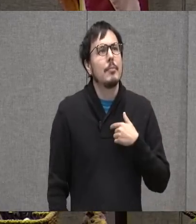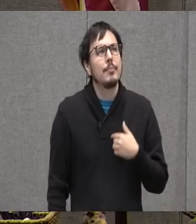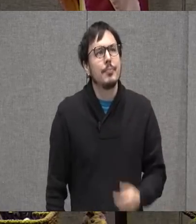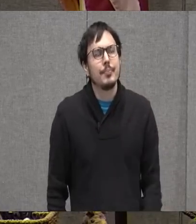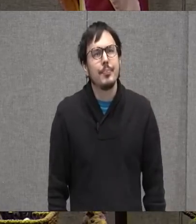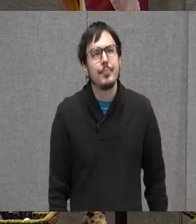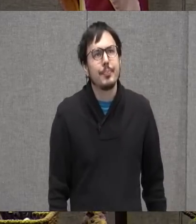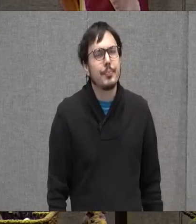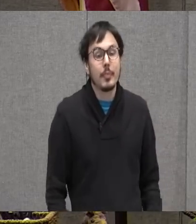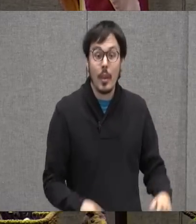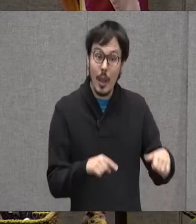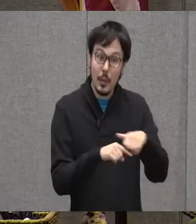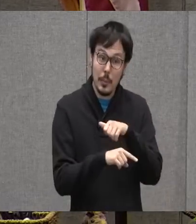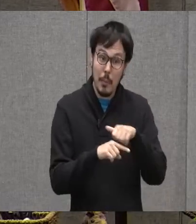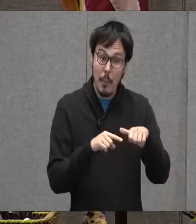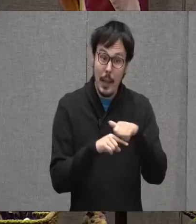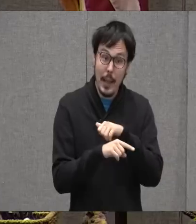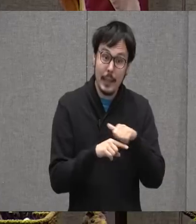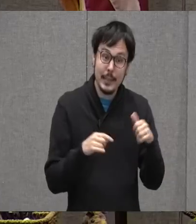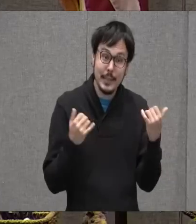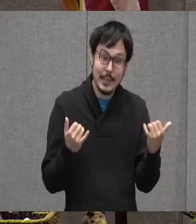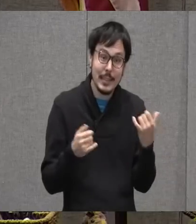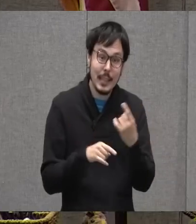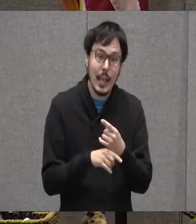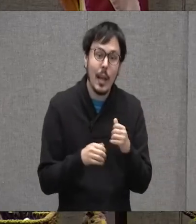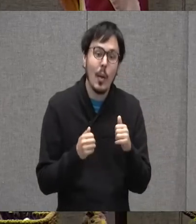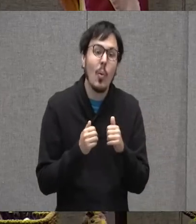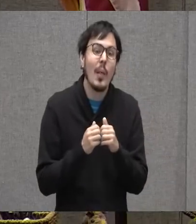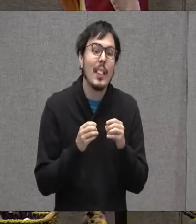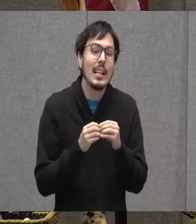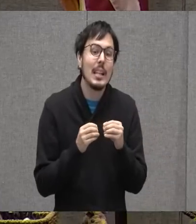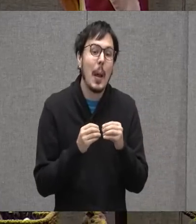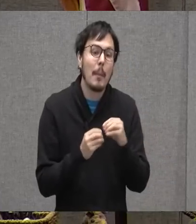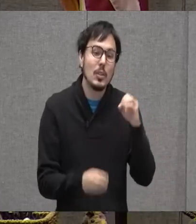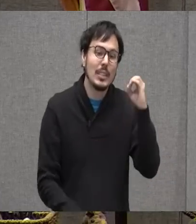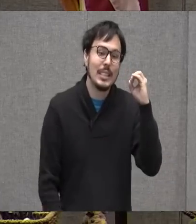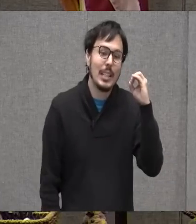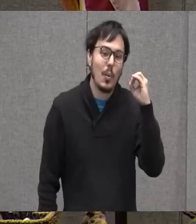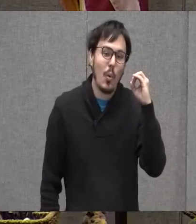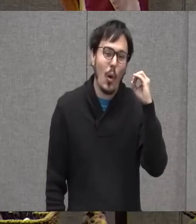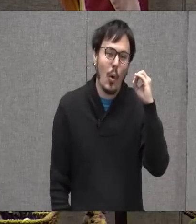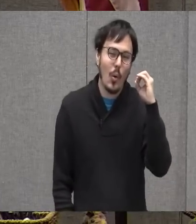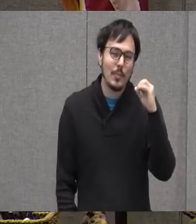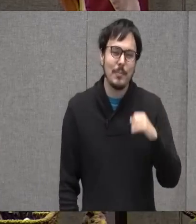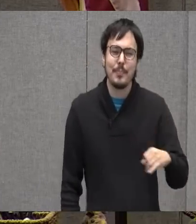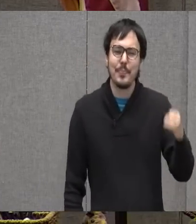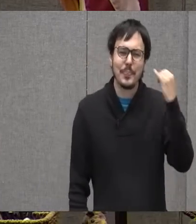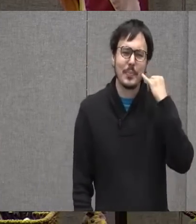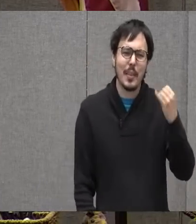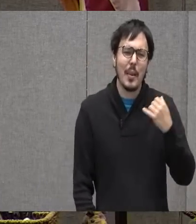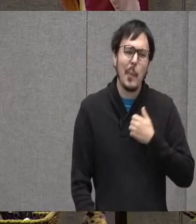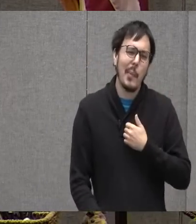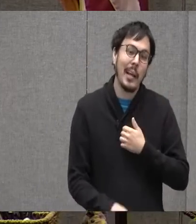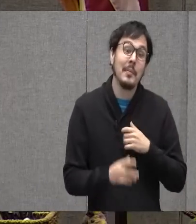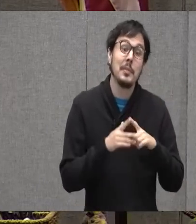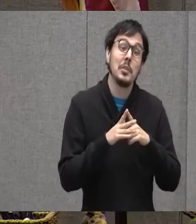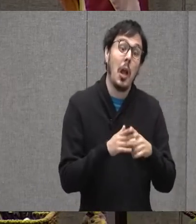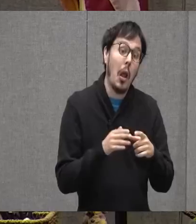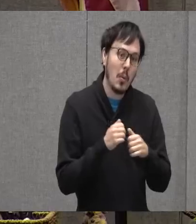I was practicing today with the number zero. So if I start with the number zero,